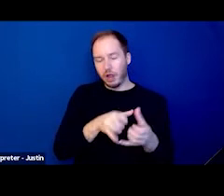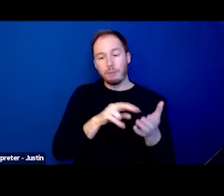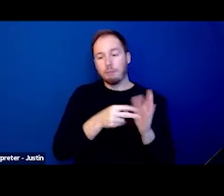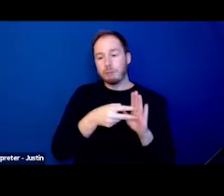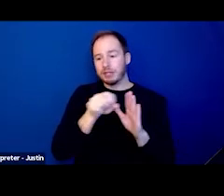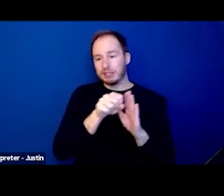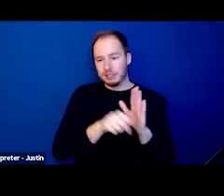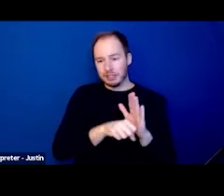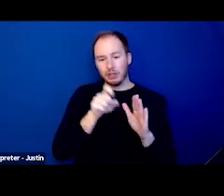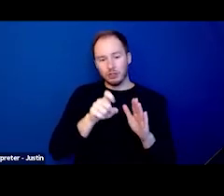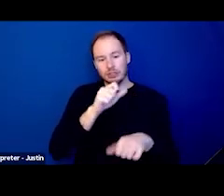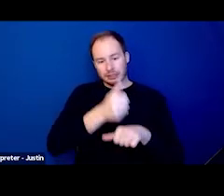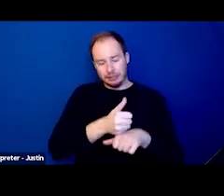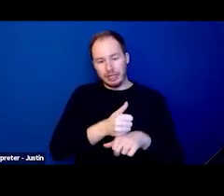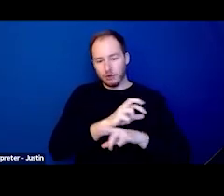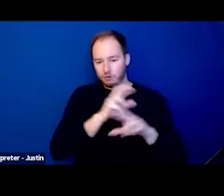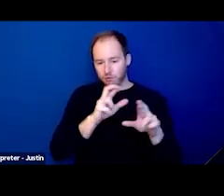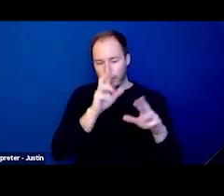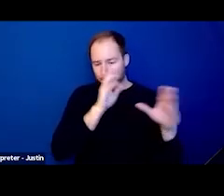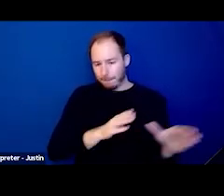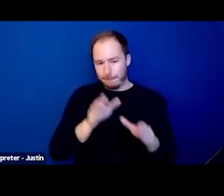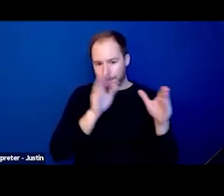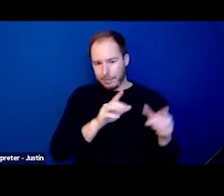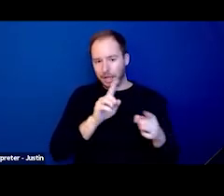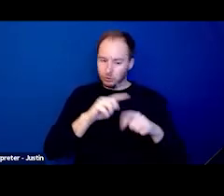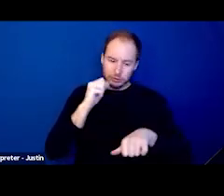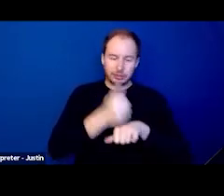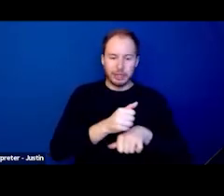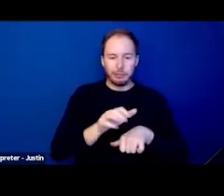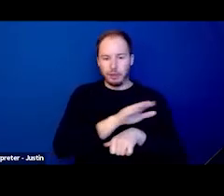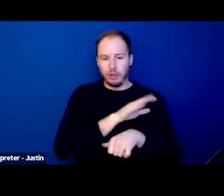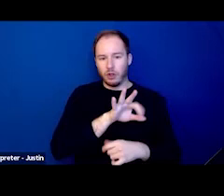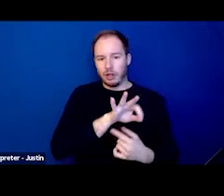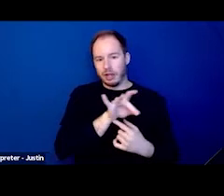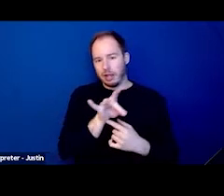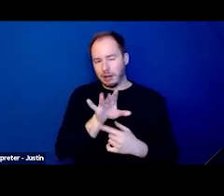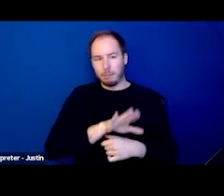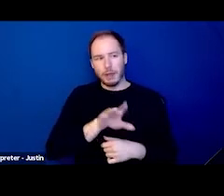a roadmap for implementing 988. That grant was approximately $180,000.